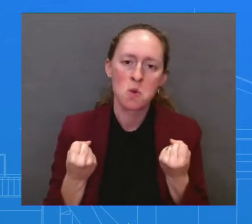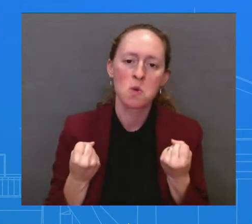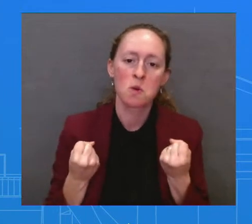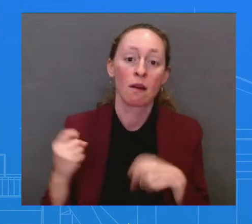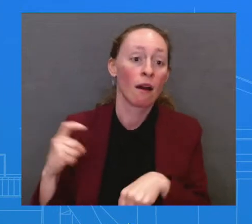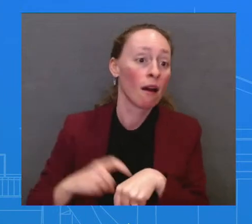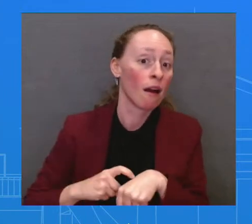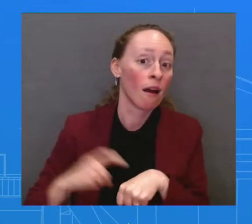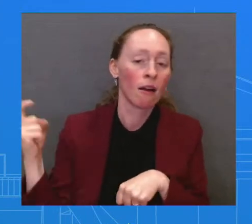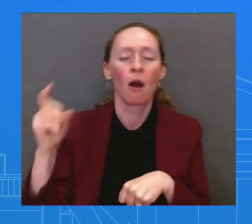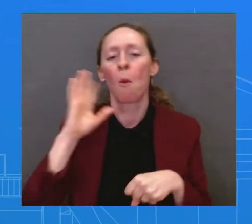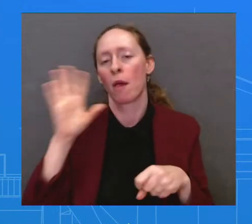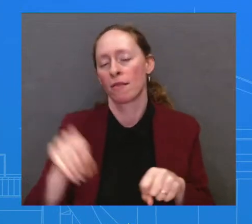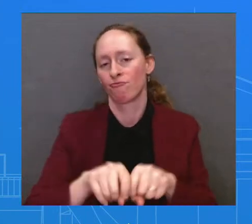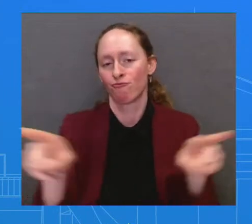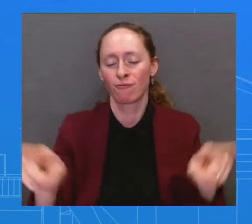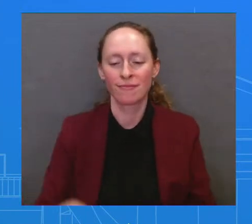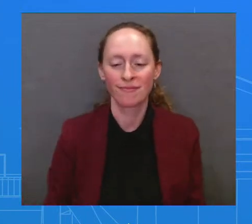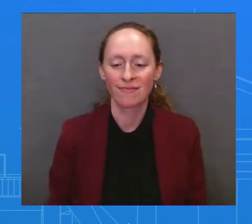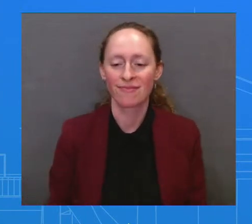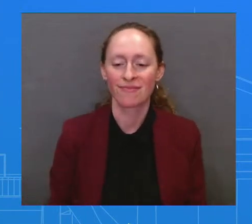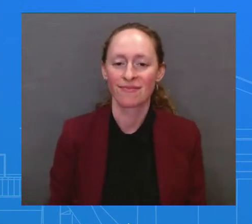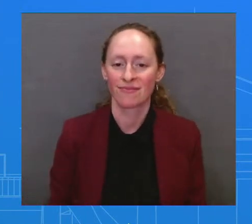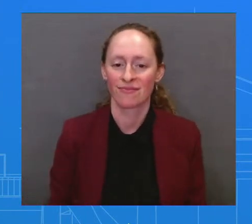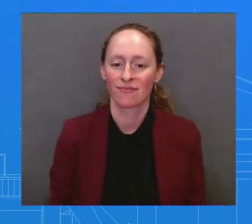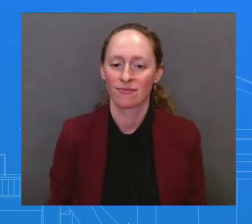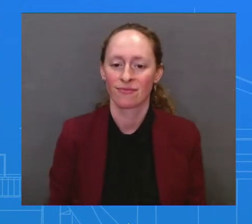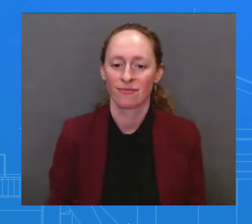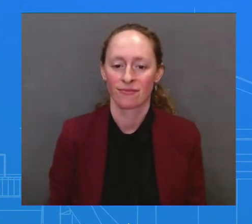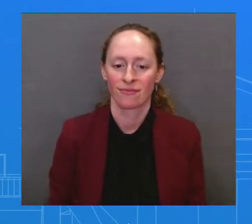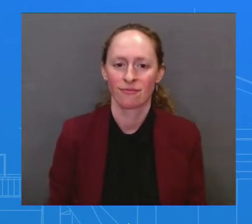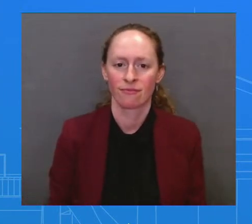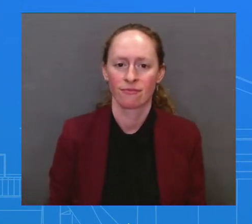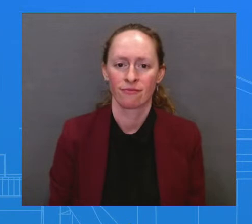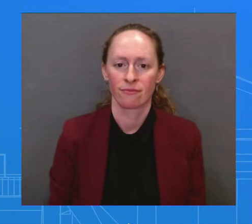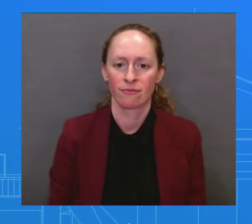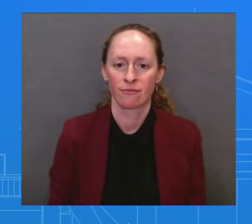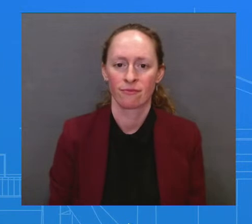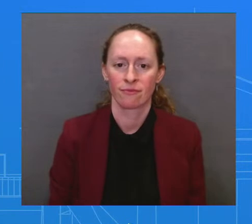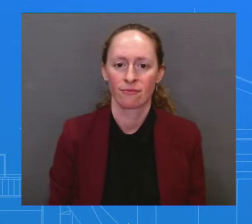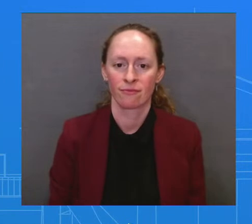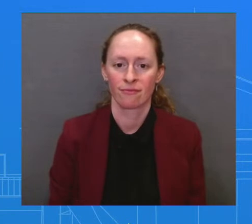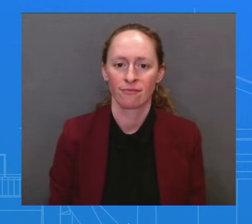The Press: Karine, the -- The Press: Thank -- The Press: -- the administration said yesterday it was granting temporary legal status